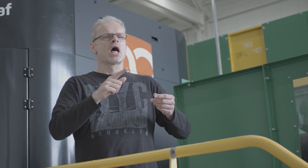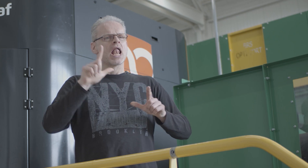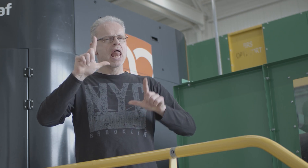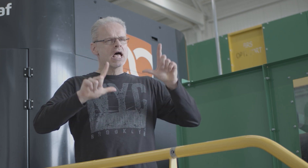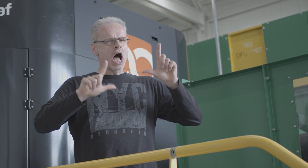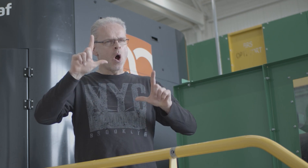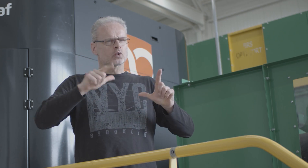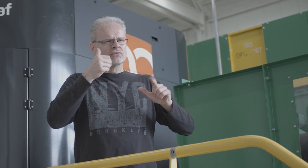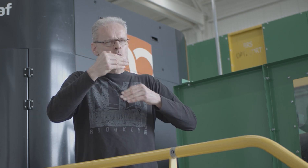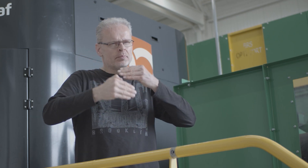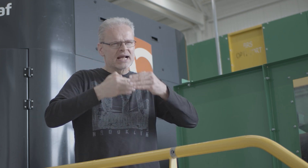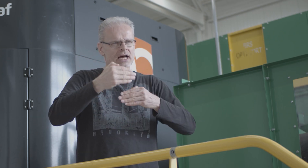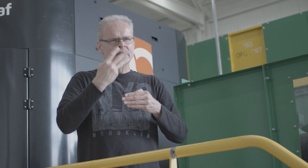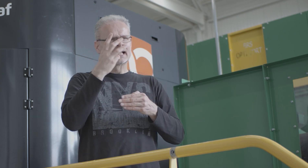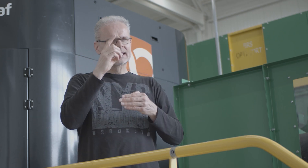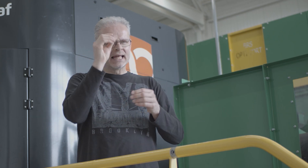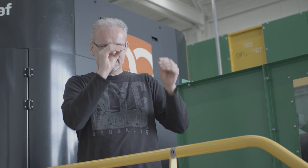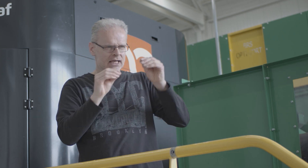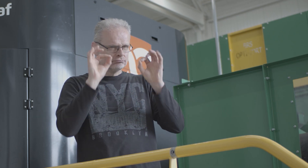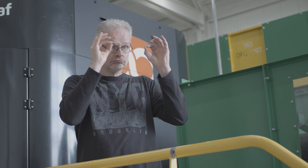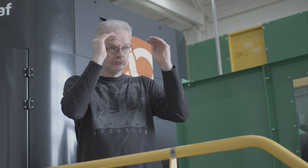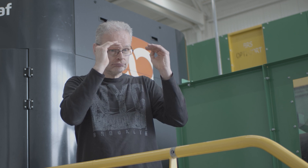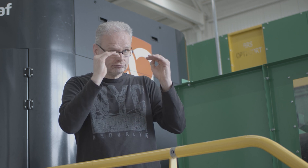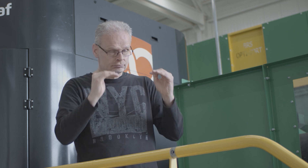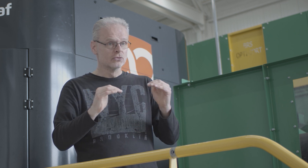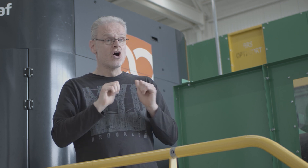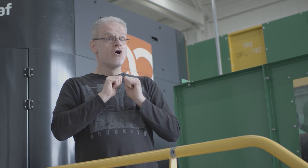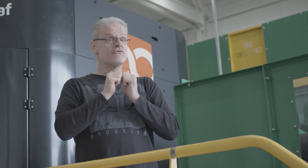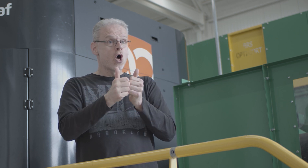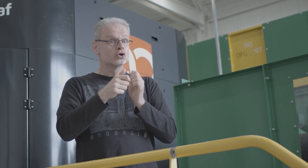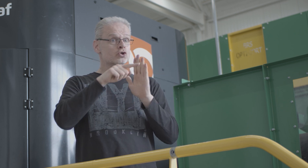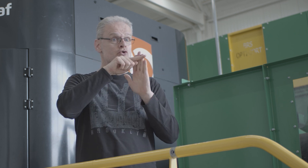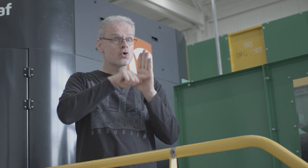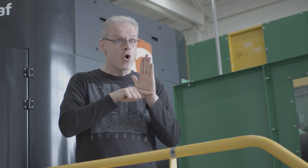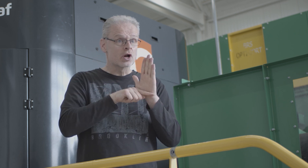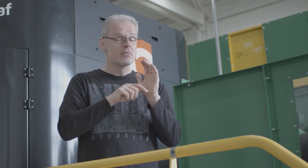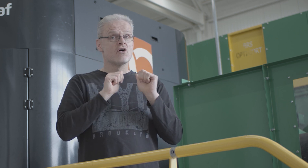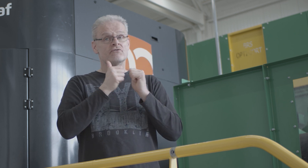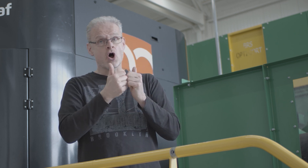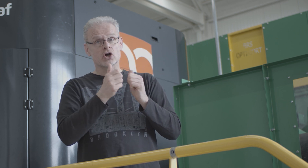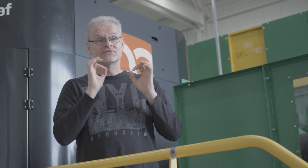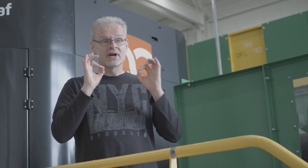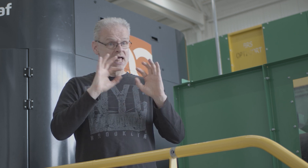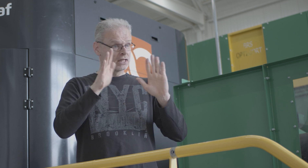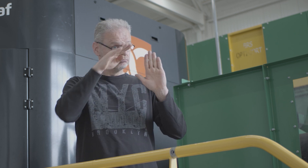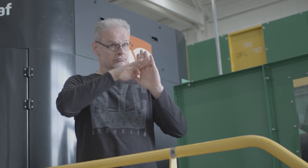I prepare the layout well in 3D, according to the standards and safety regulations.